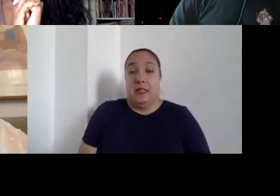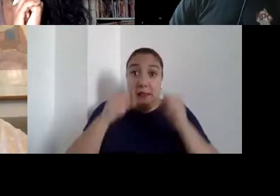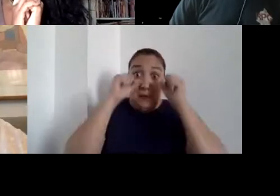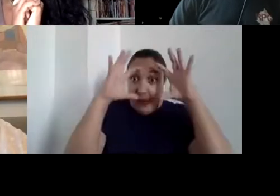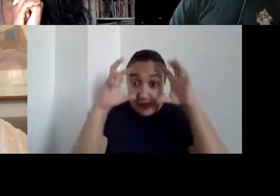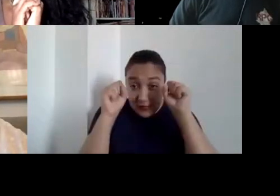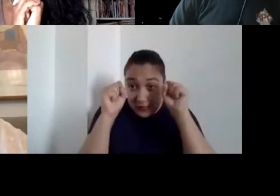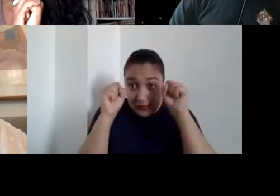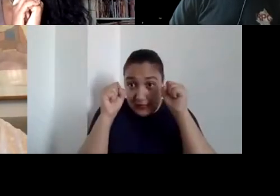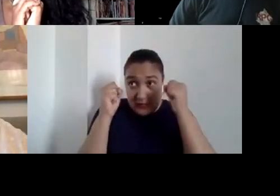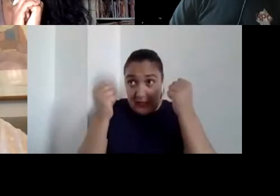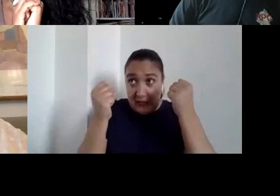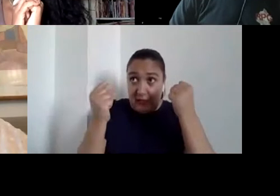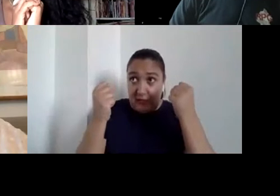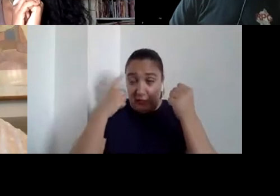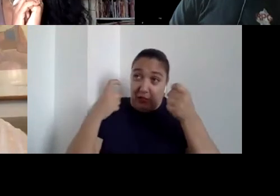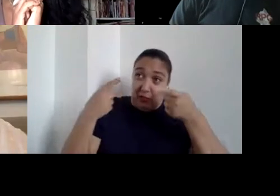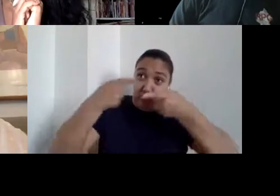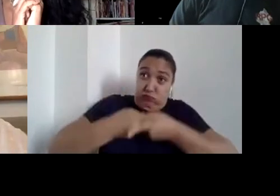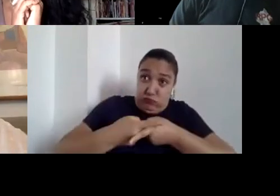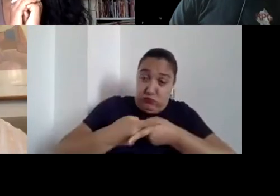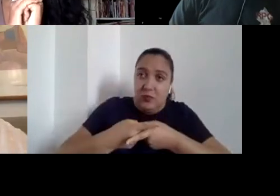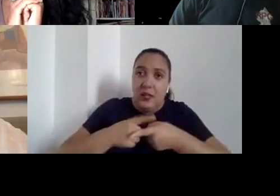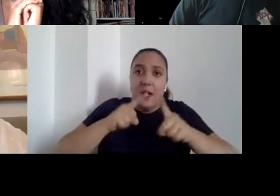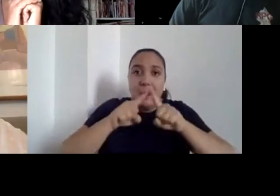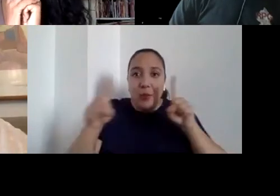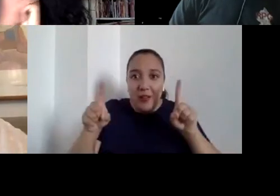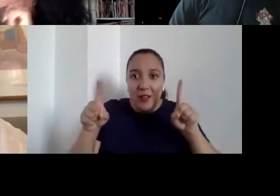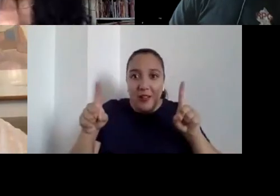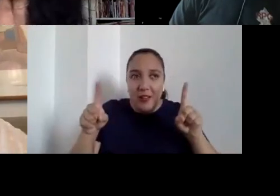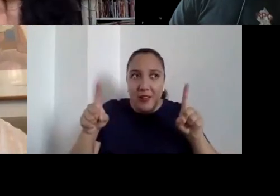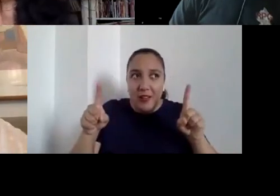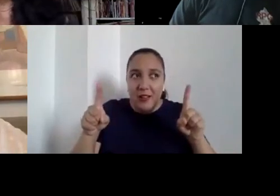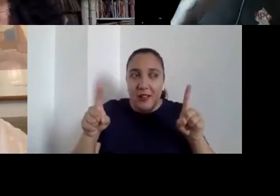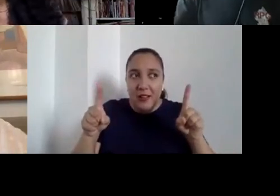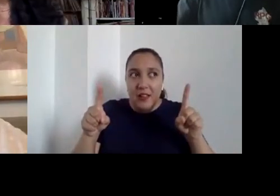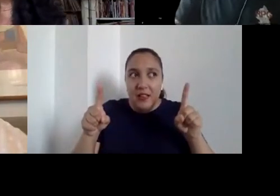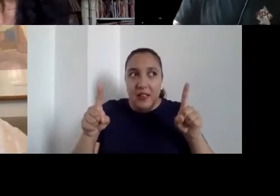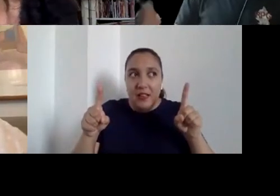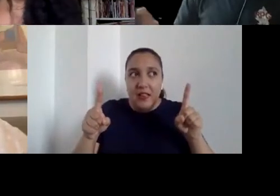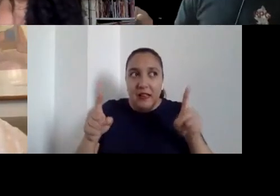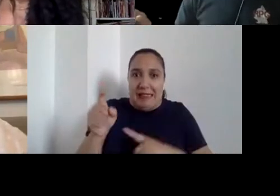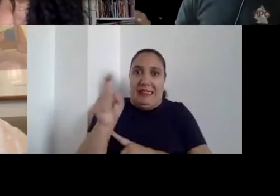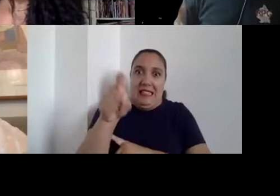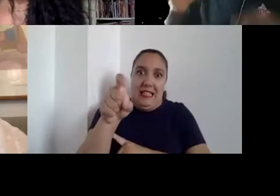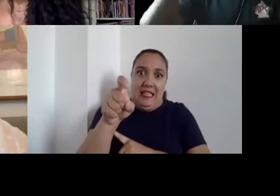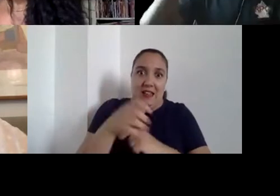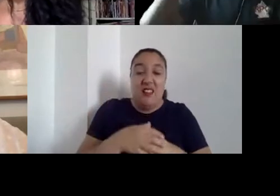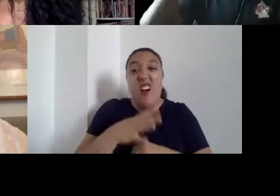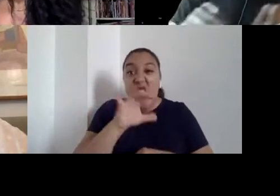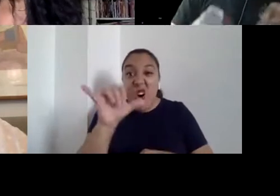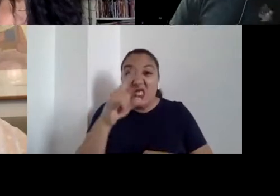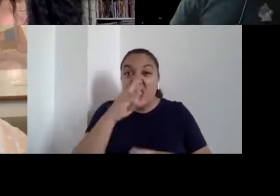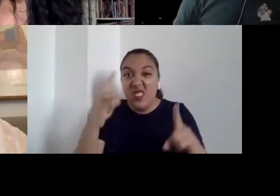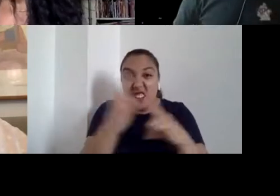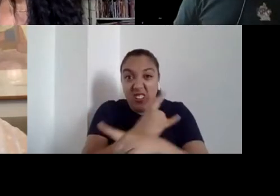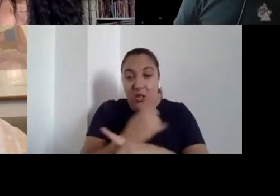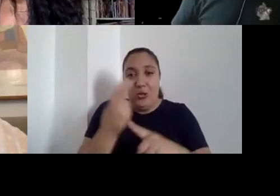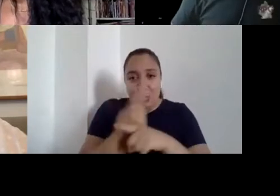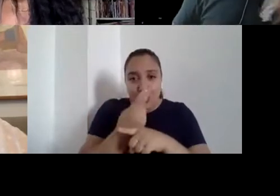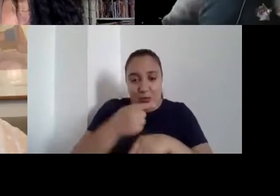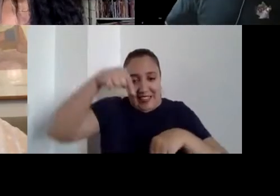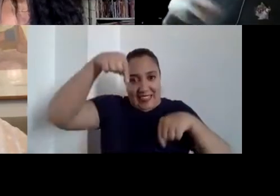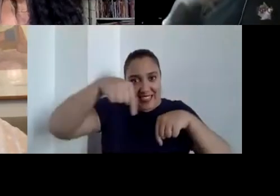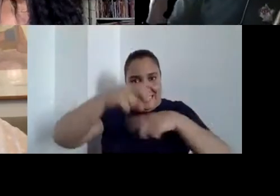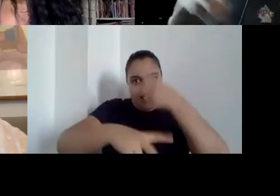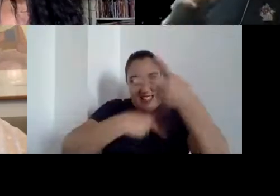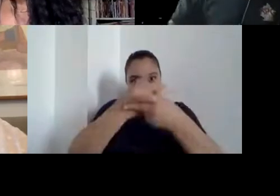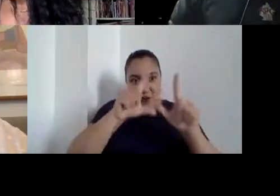but also a really necessary way to and an ironic way to use this frame to bring back